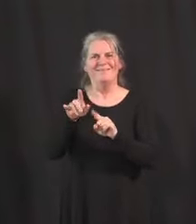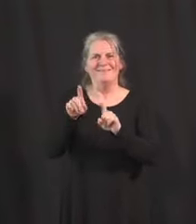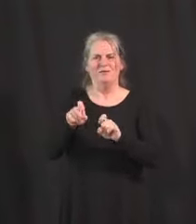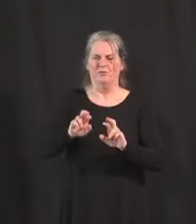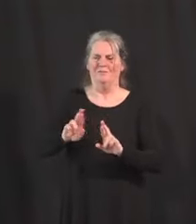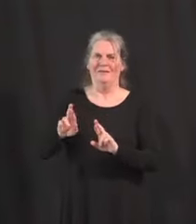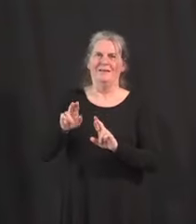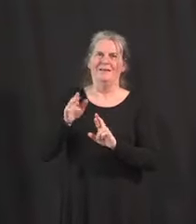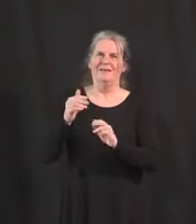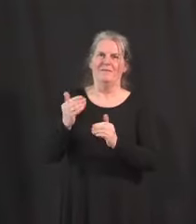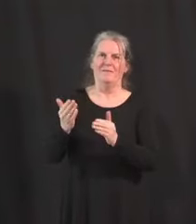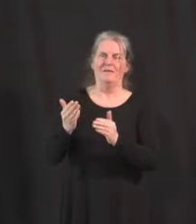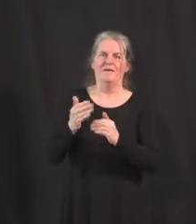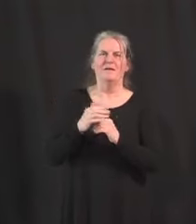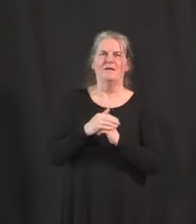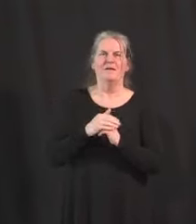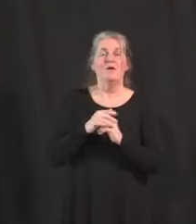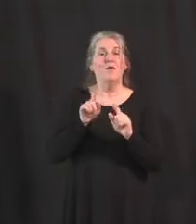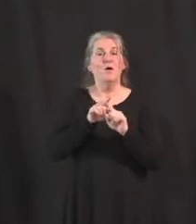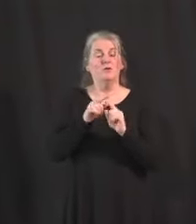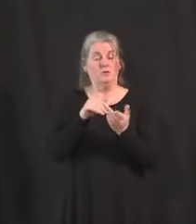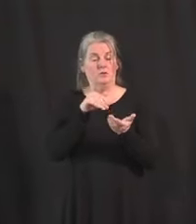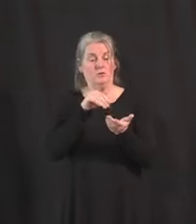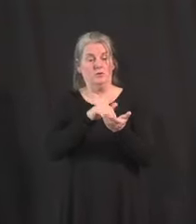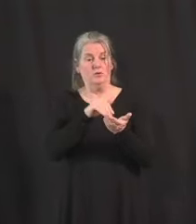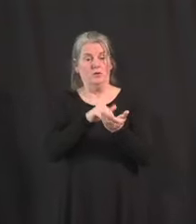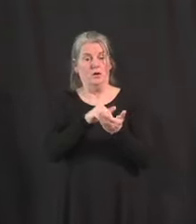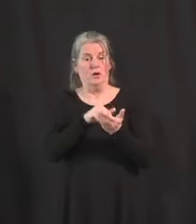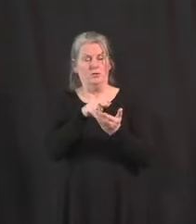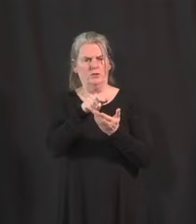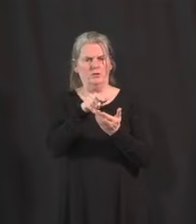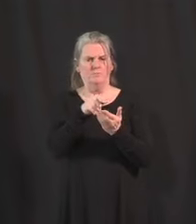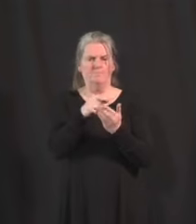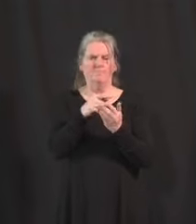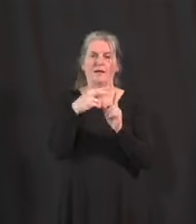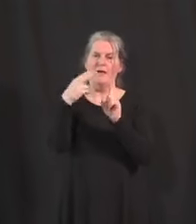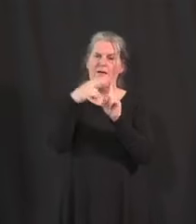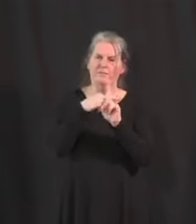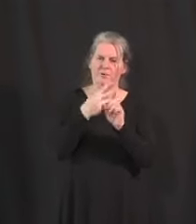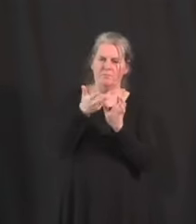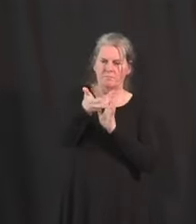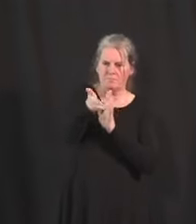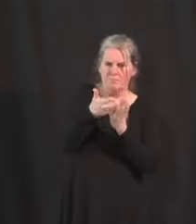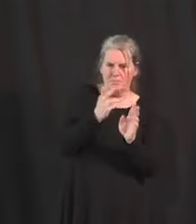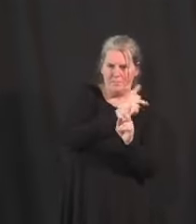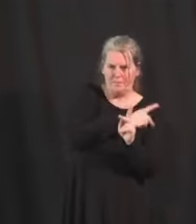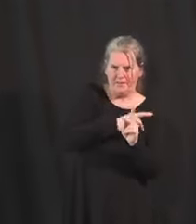WHEN PHYSICIANS ARE SEEING PATIENTS AND THEY HAVE A SUSPICION BASED ON THE SYMPTOMS